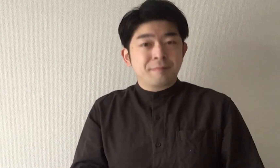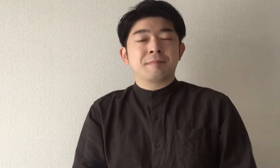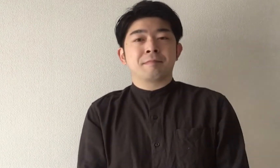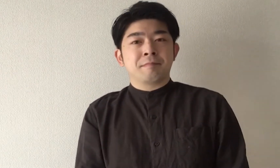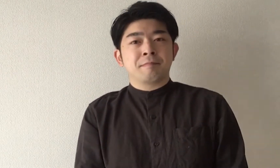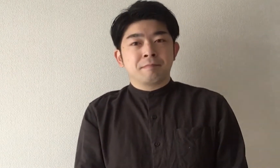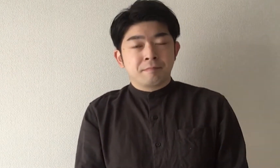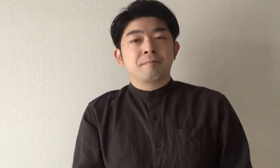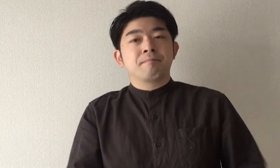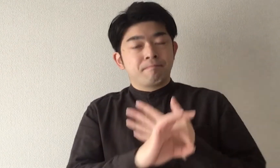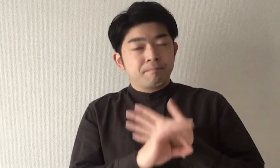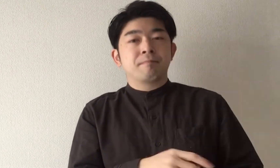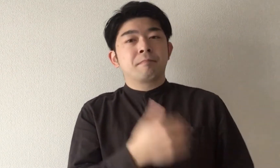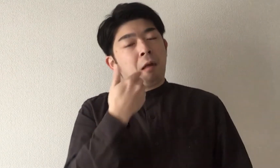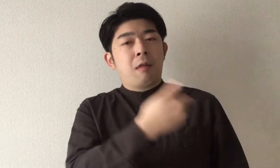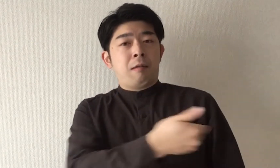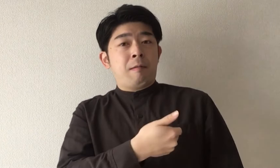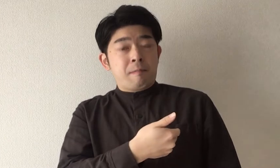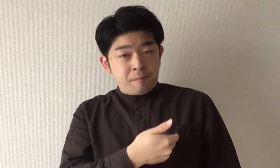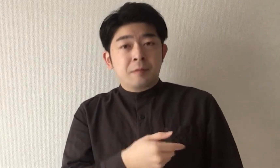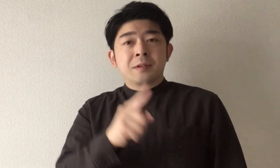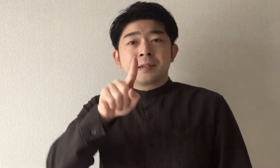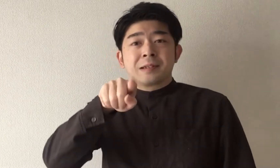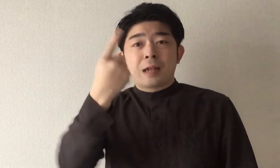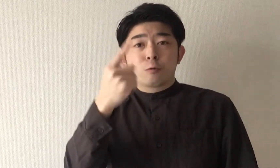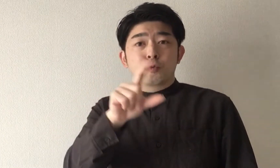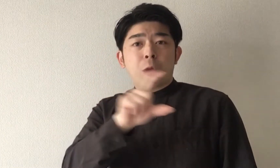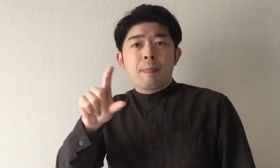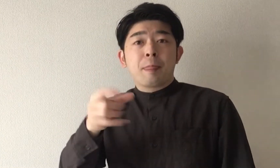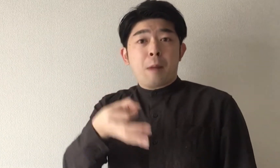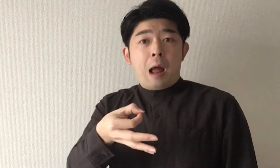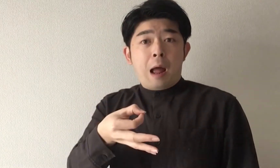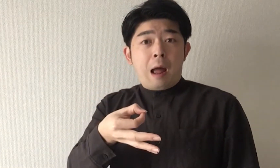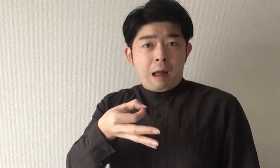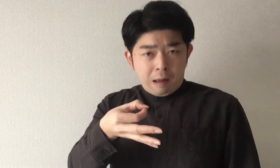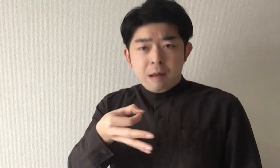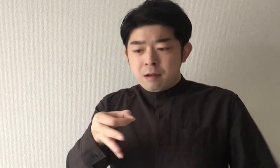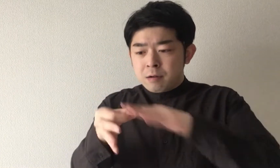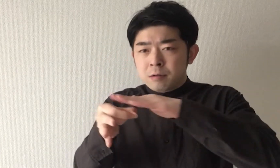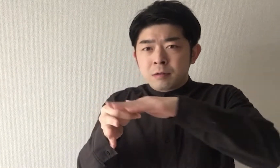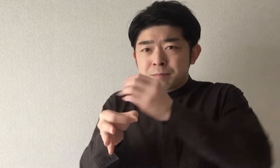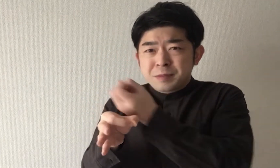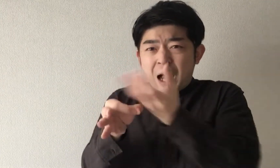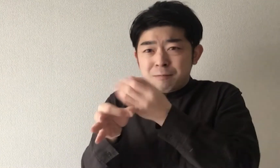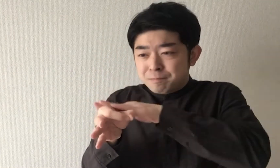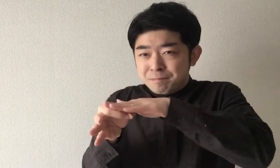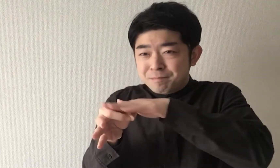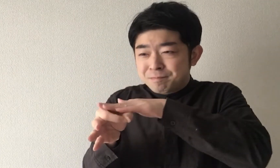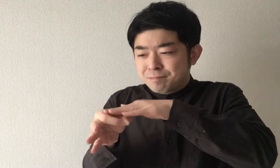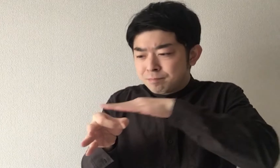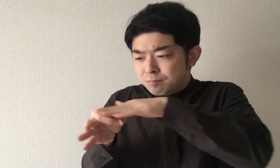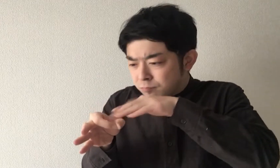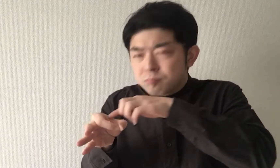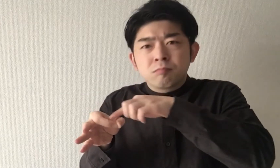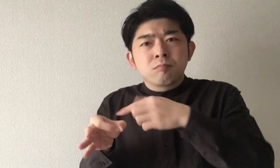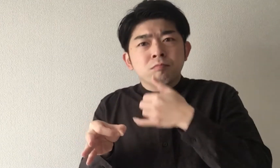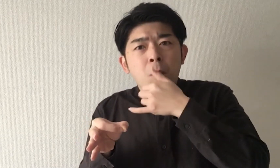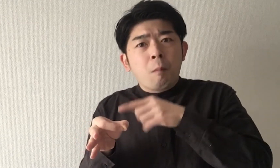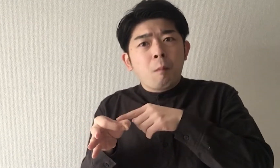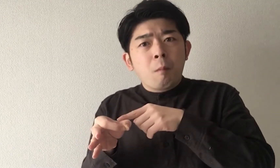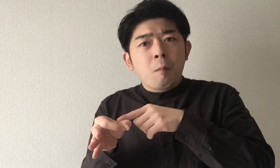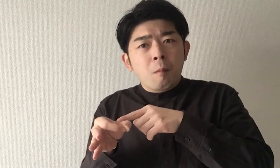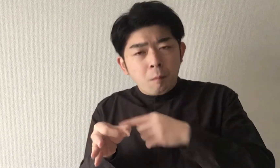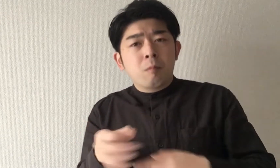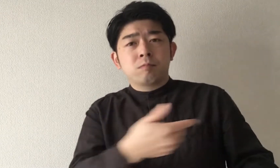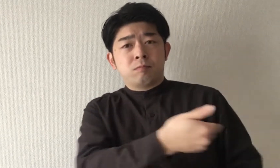For example, suppose someone ask you what's the material of 100-yen coin.